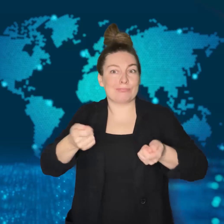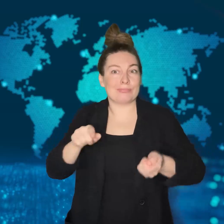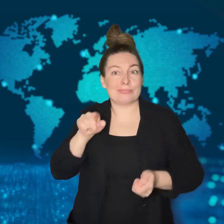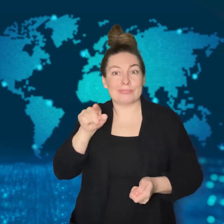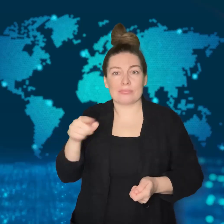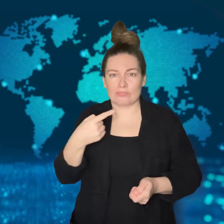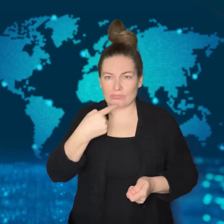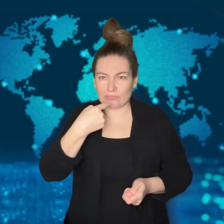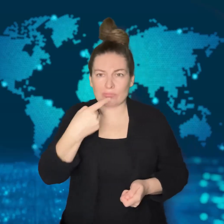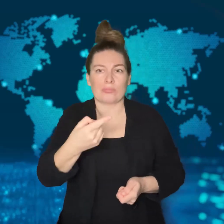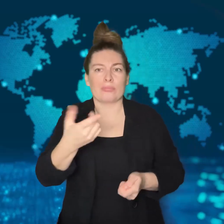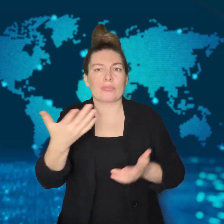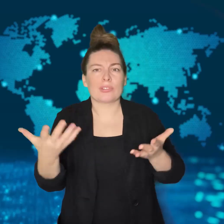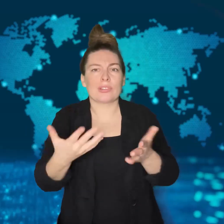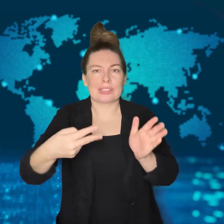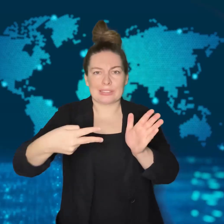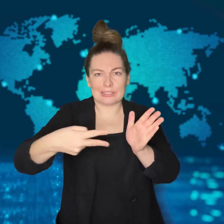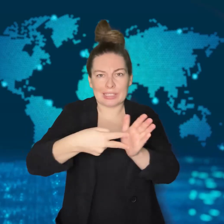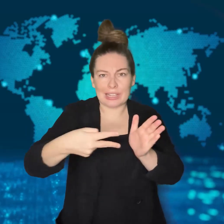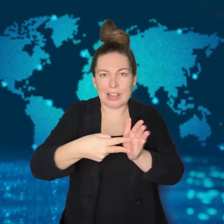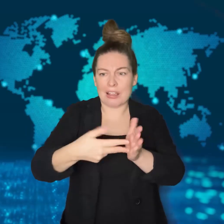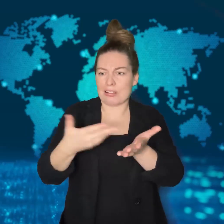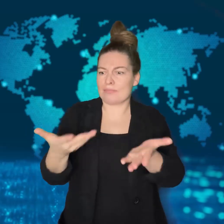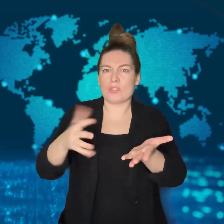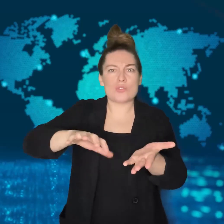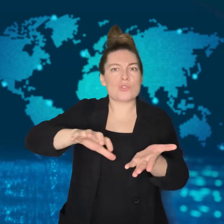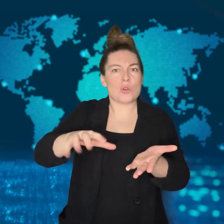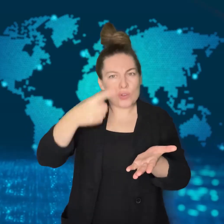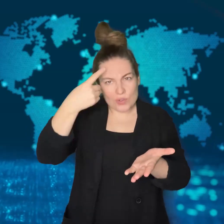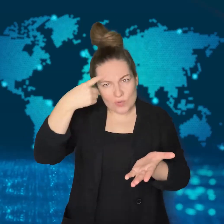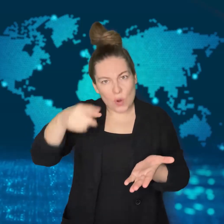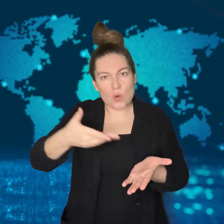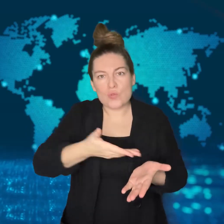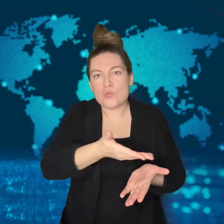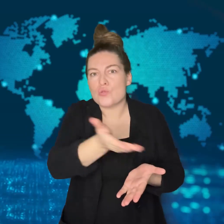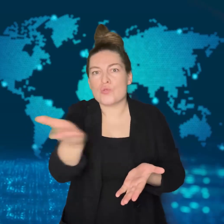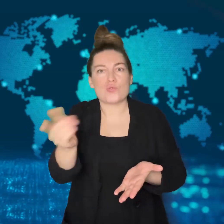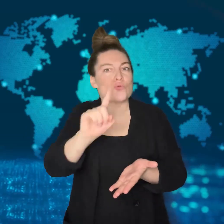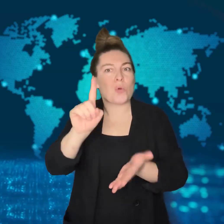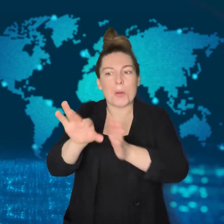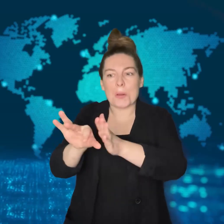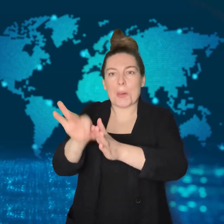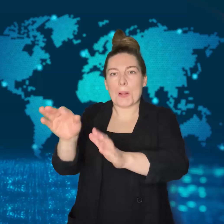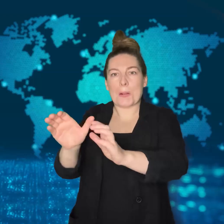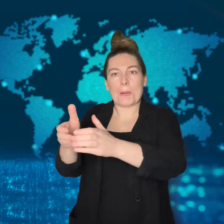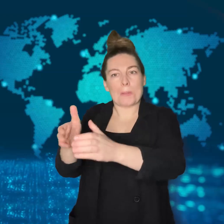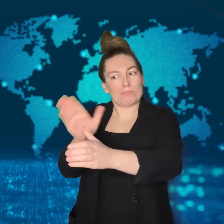A rebel commander appeared on